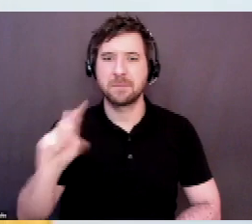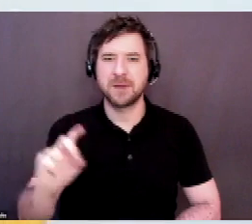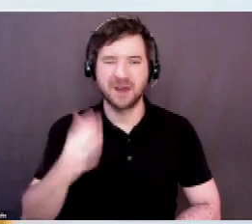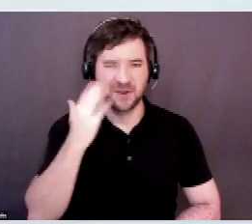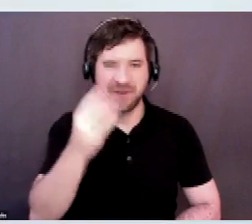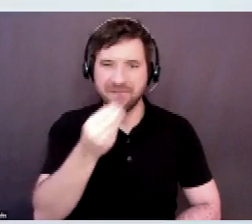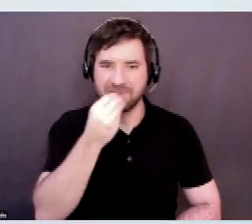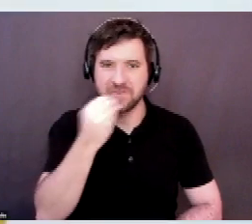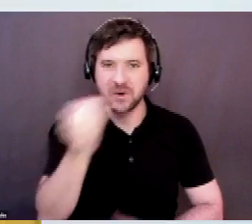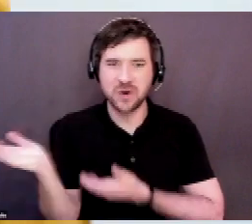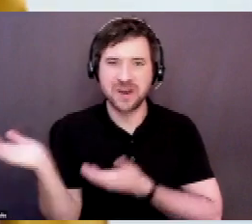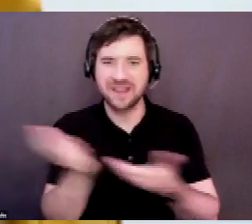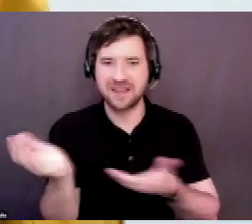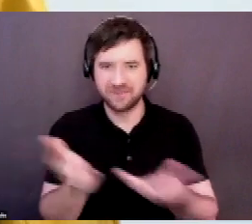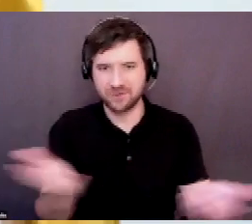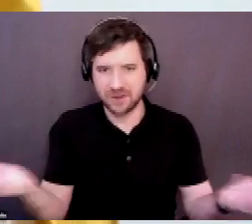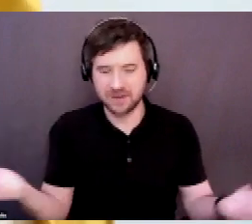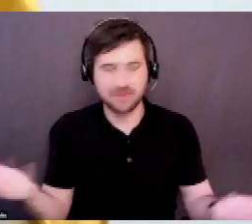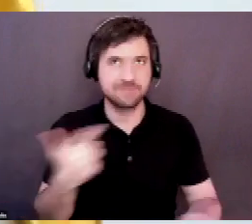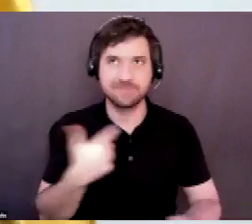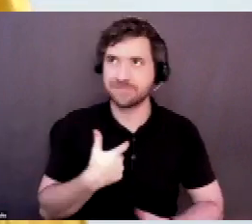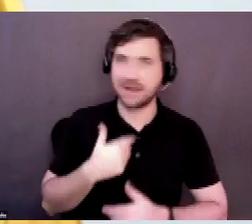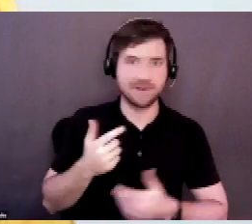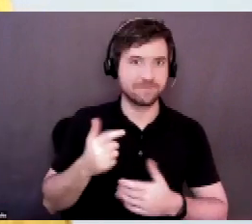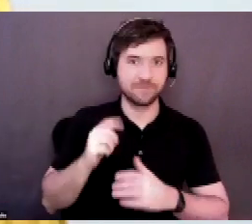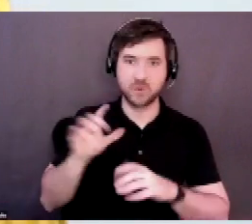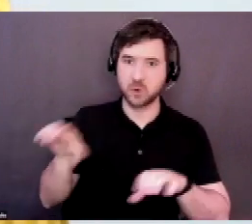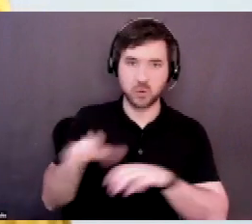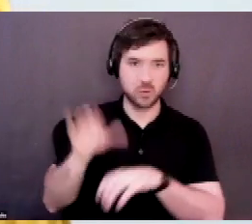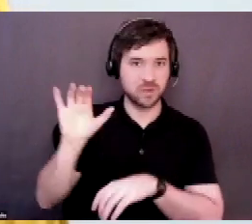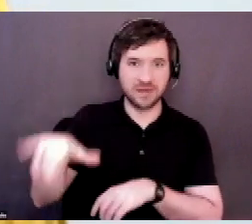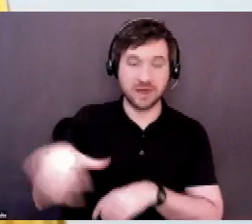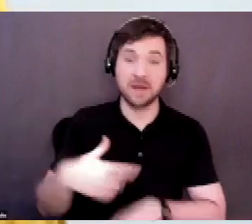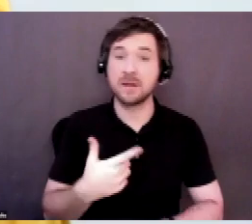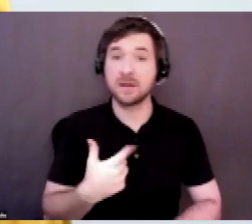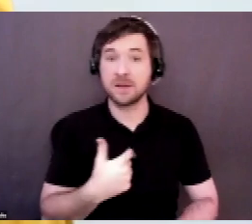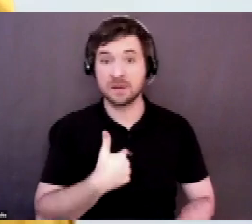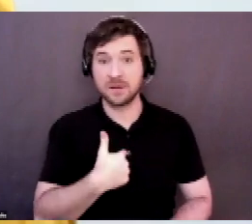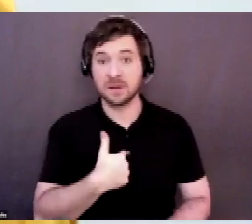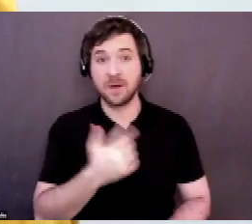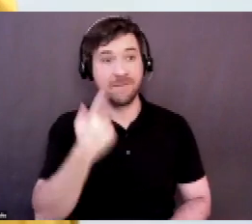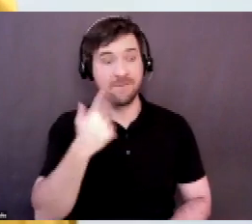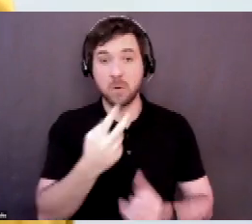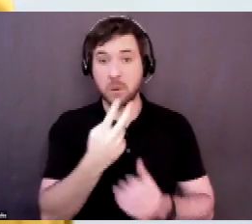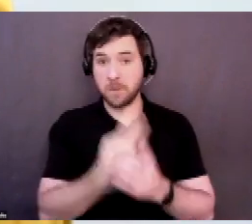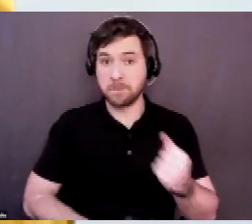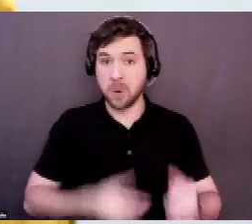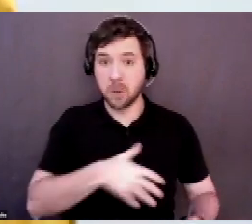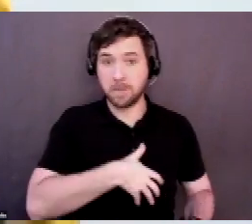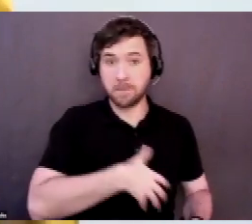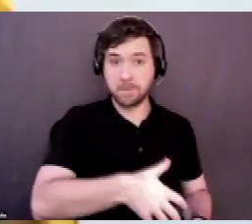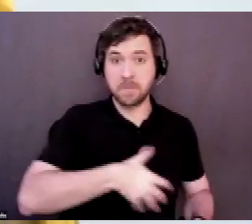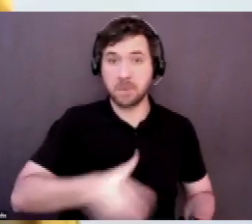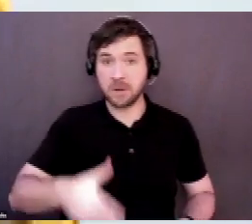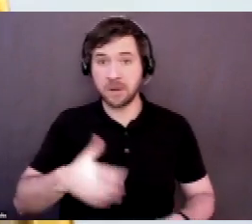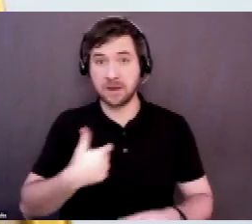I lived I did arrange both pregnancies for our meals to be cooked. So I ordered I worked with someone